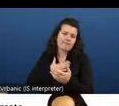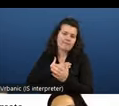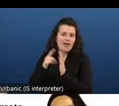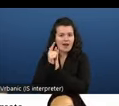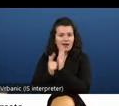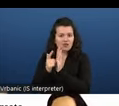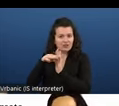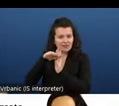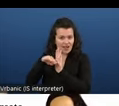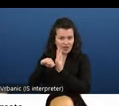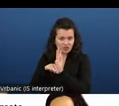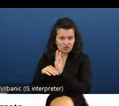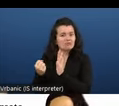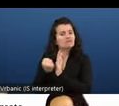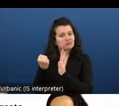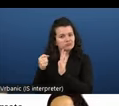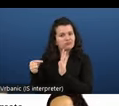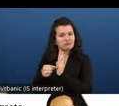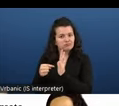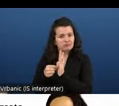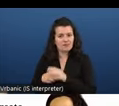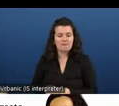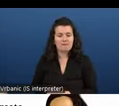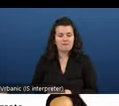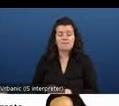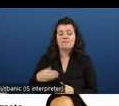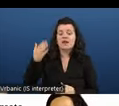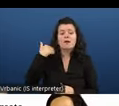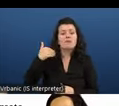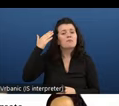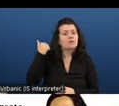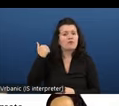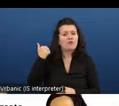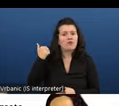and this was reinforced as well I believe in the previous conversations that it's absolutely